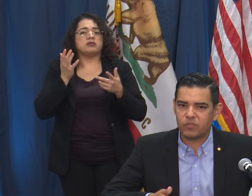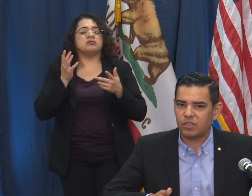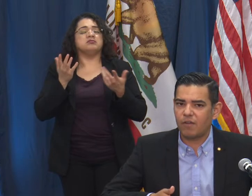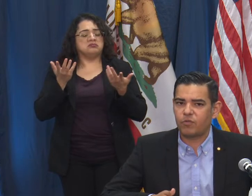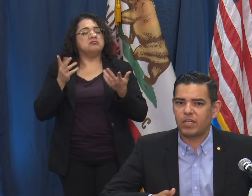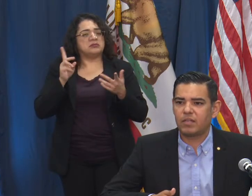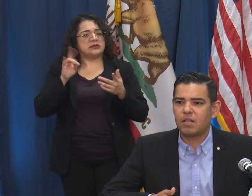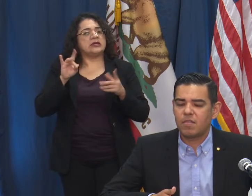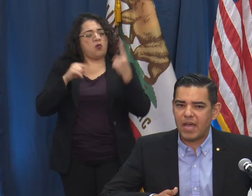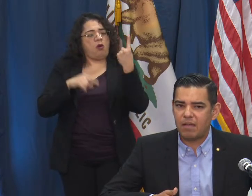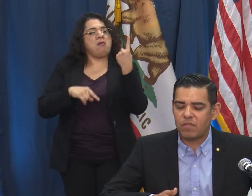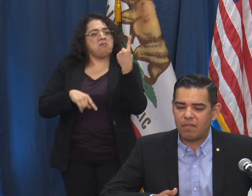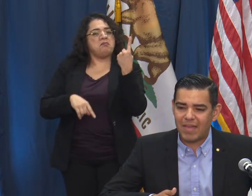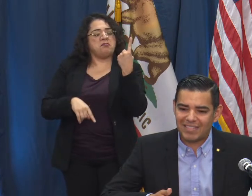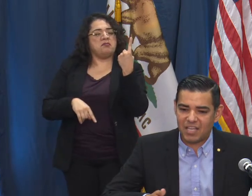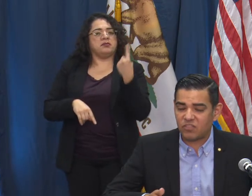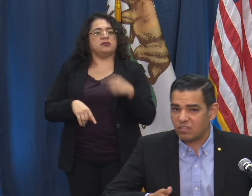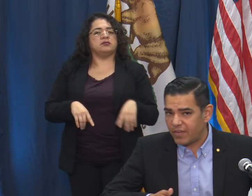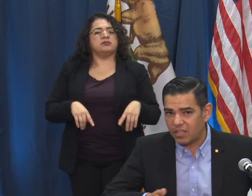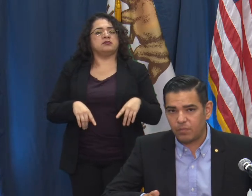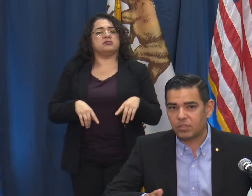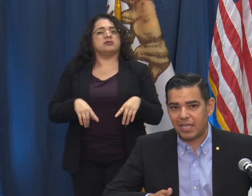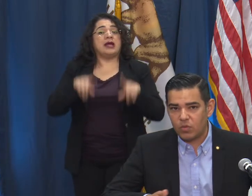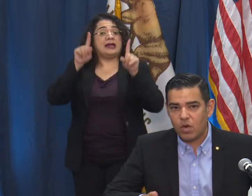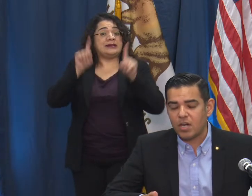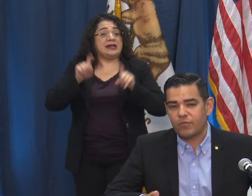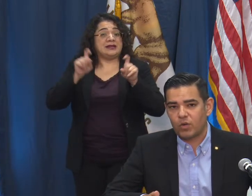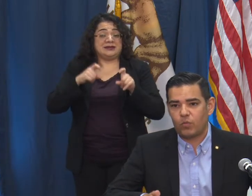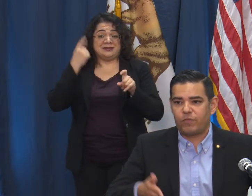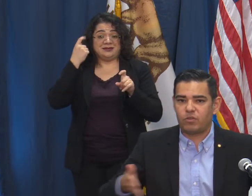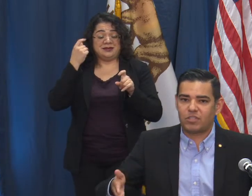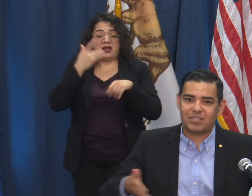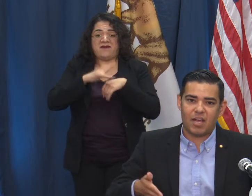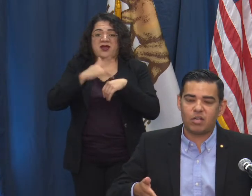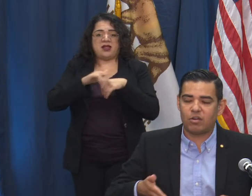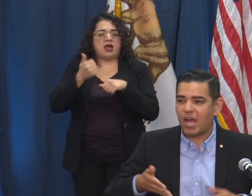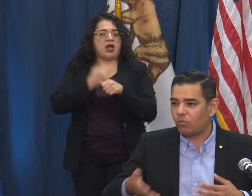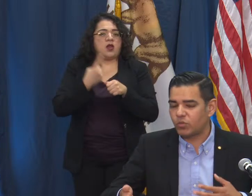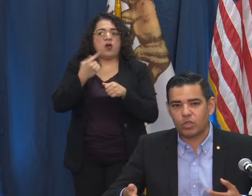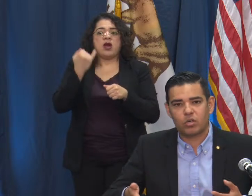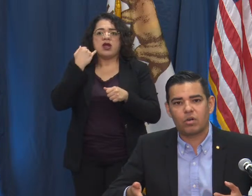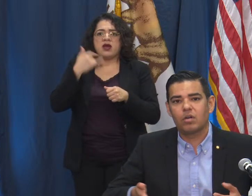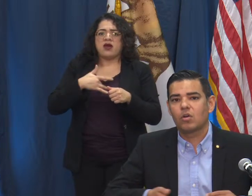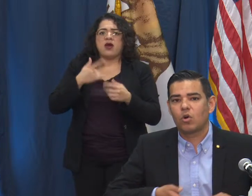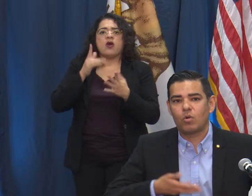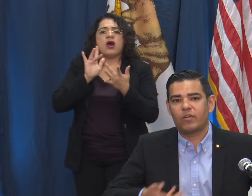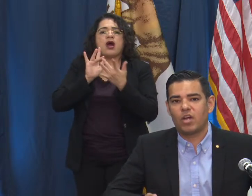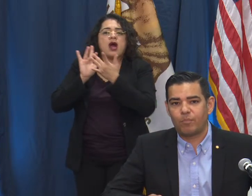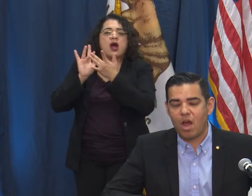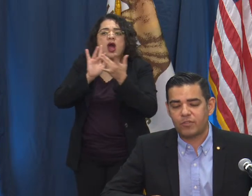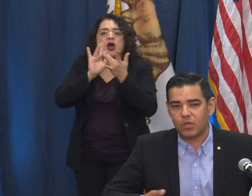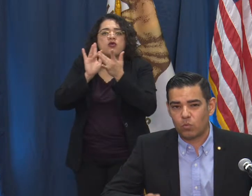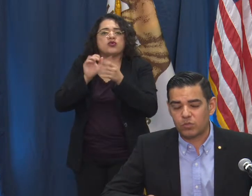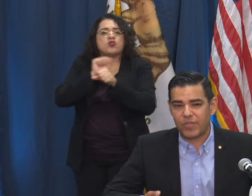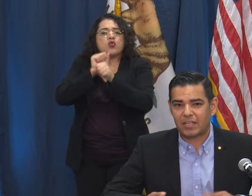offering that test is available to anyone and if there's a sign or an outreach worker or one of our nonprofits that works with that